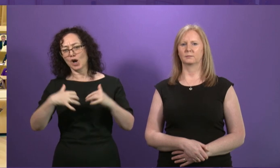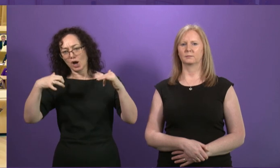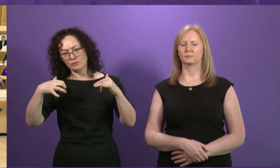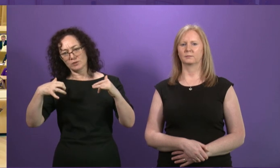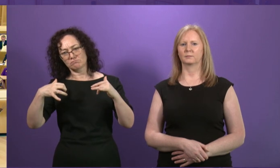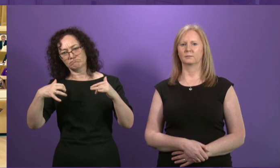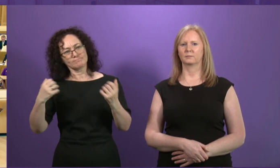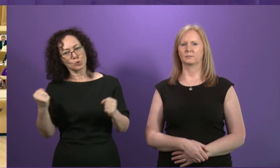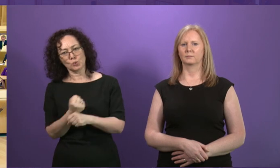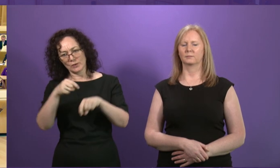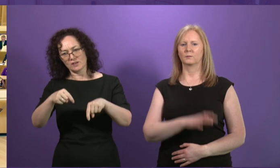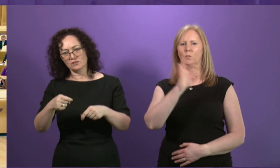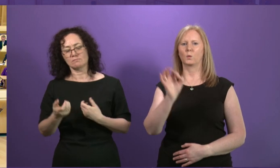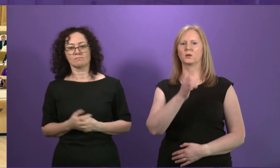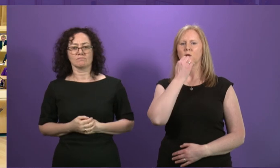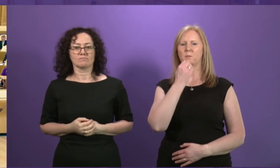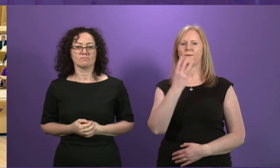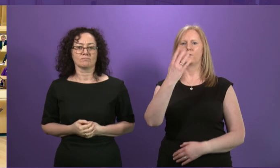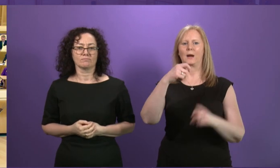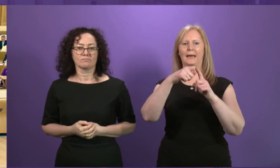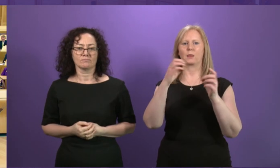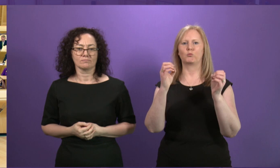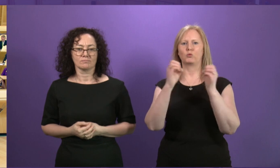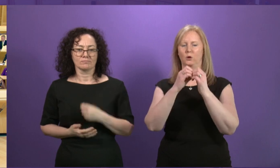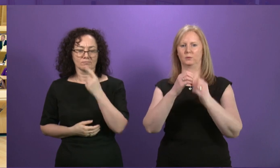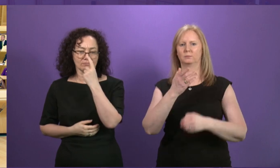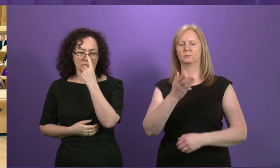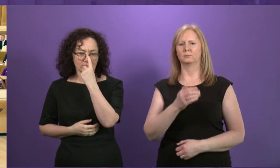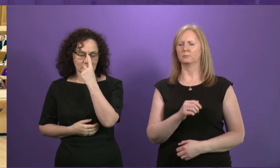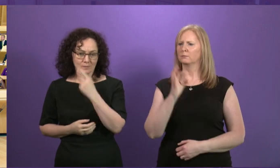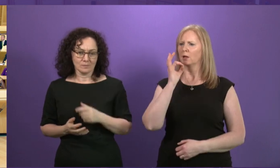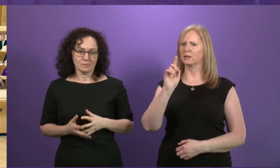Stronger Towns Fund 4. Keith Brown (Clackmannanshire and Dunblane) (SNP): To ask the First Minister what the Scottish